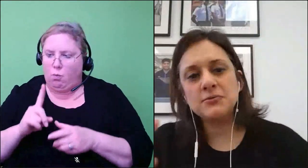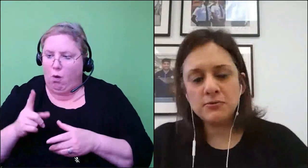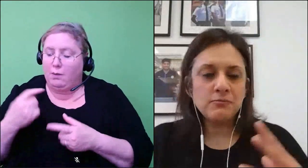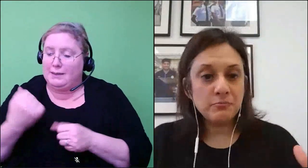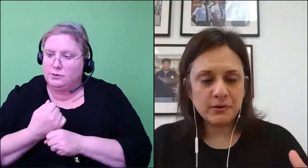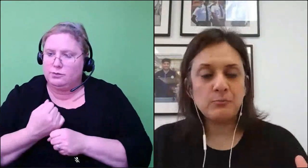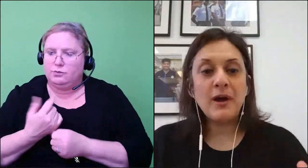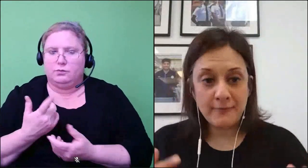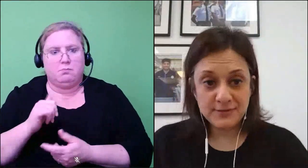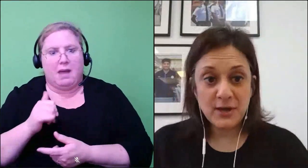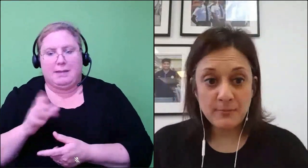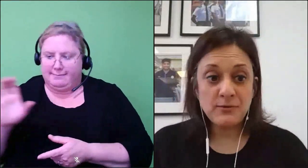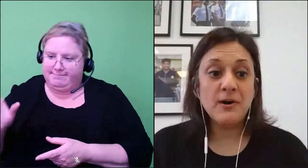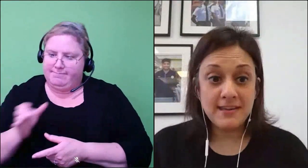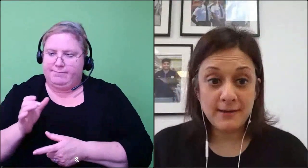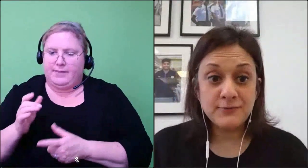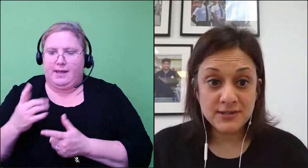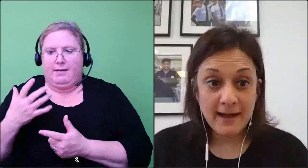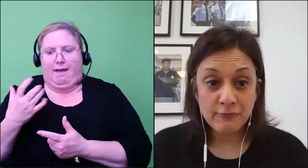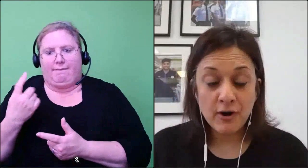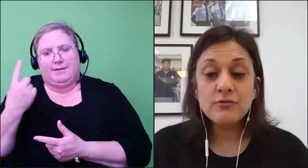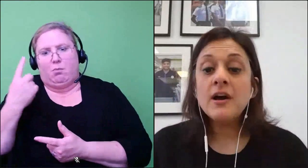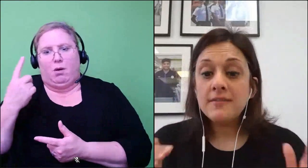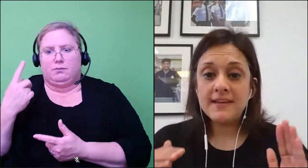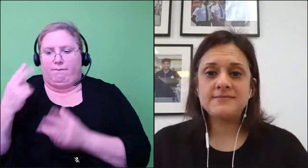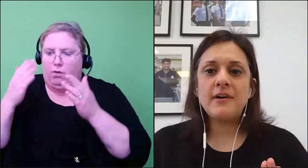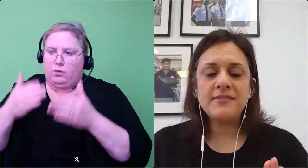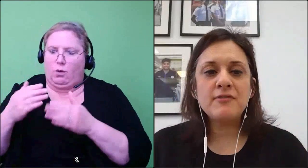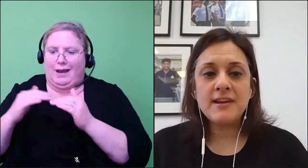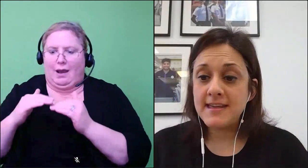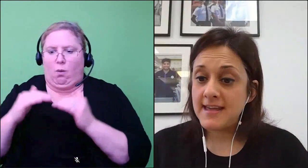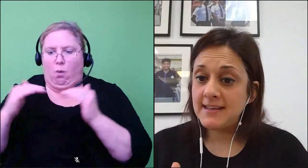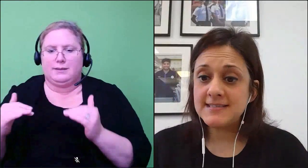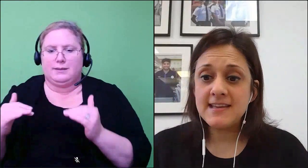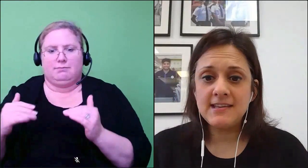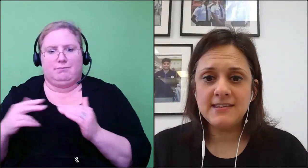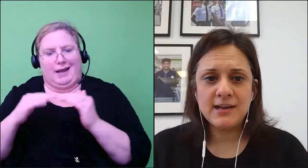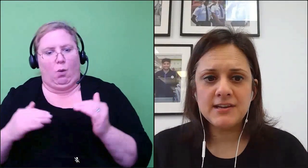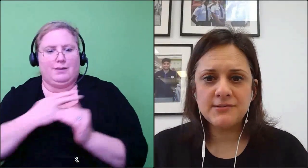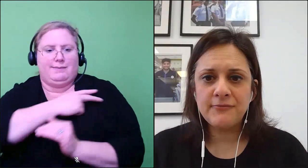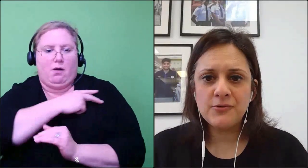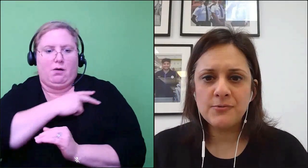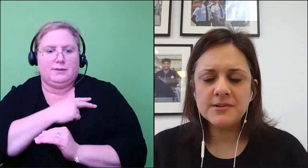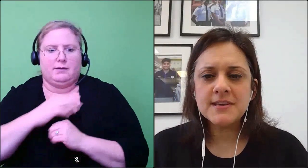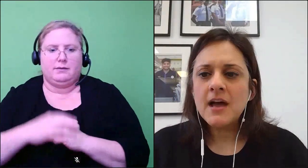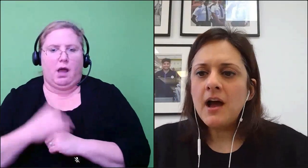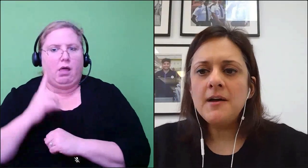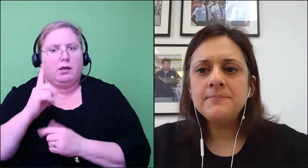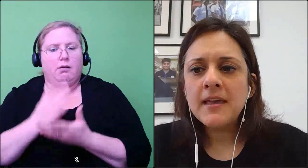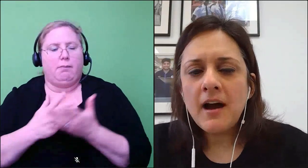or whatever term you might give to that role. That's I think really key in taking that agenda forward.